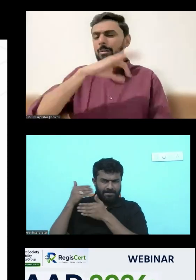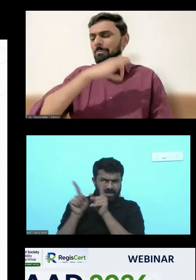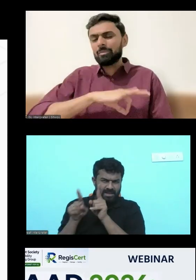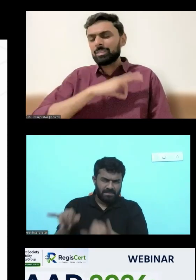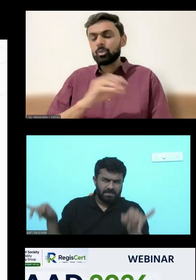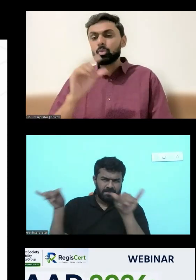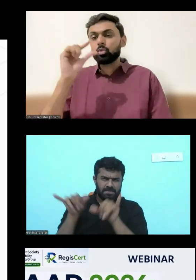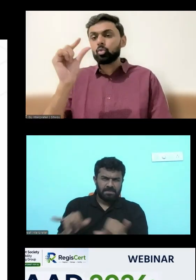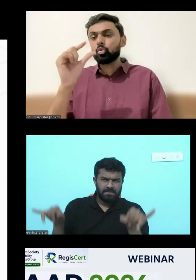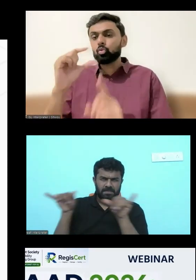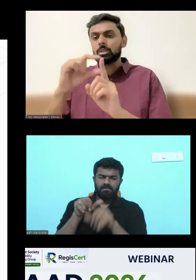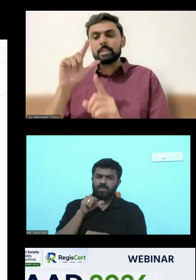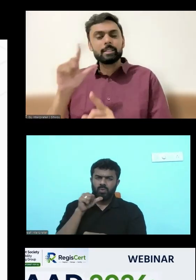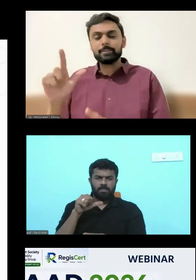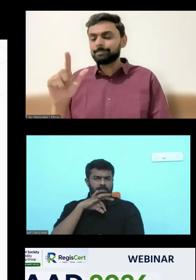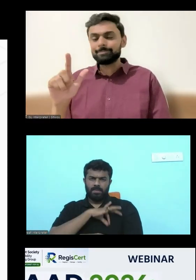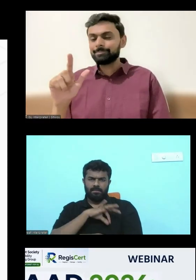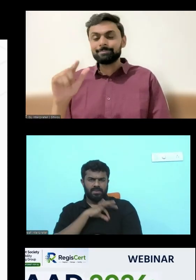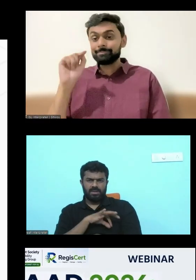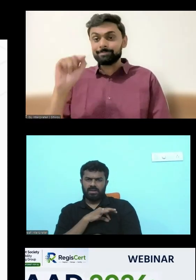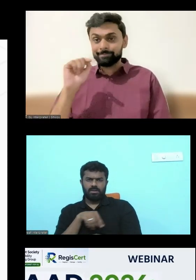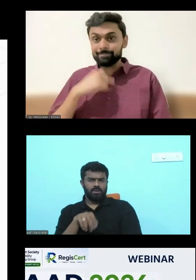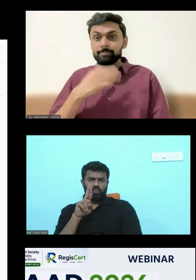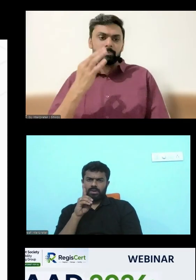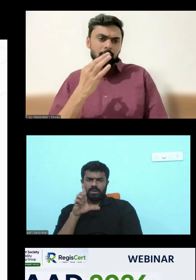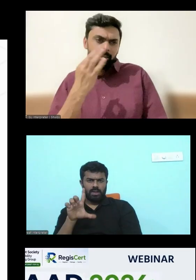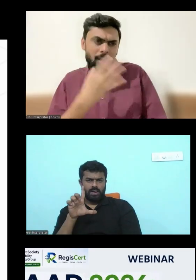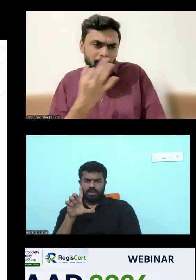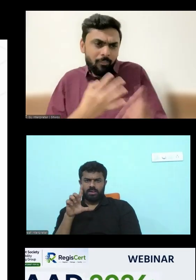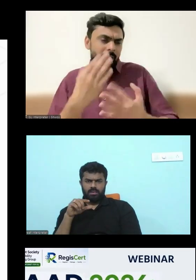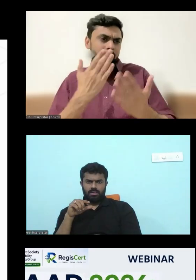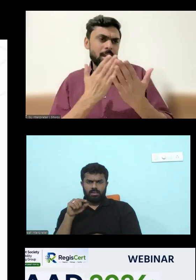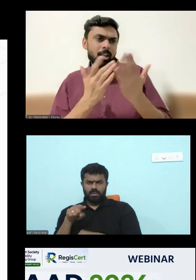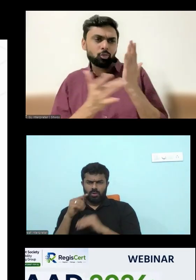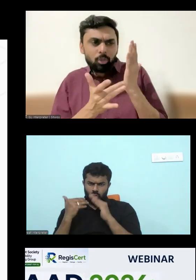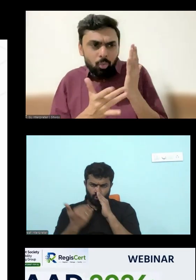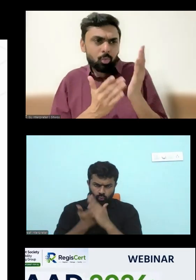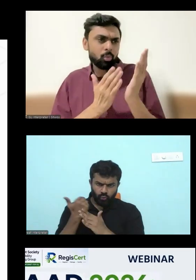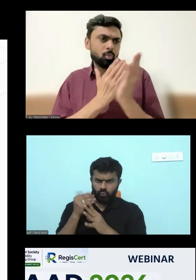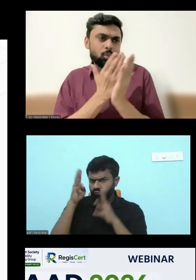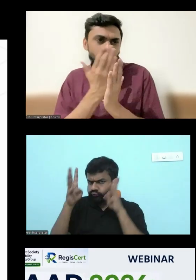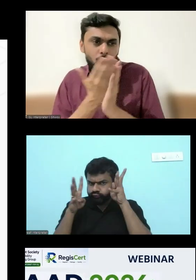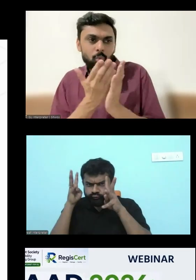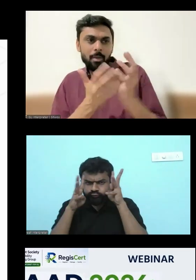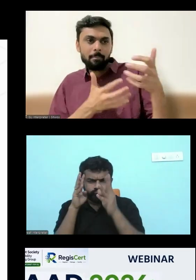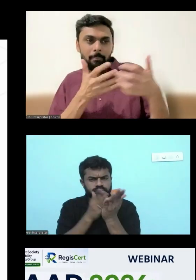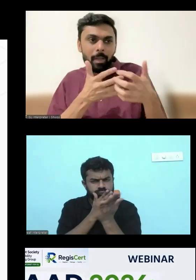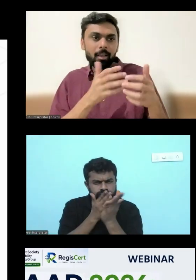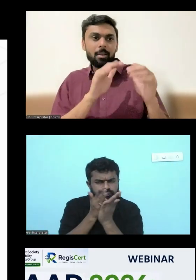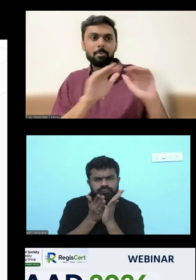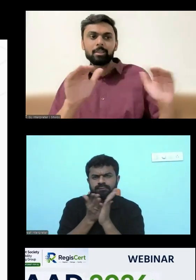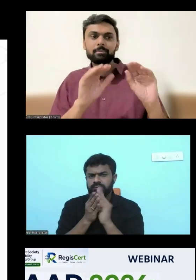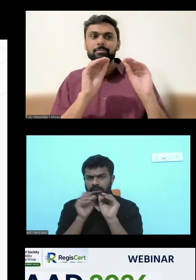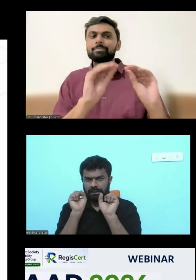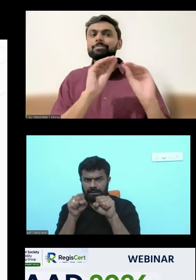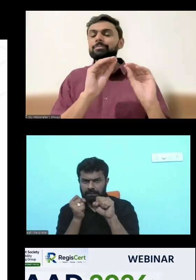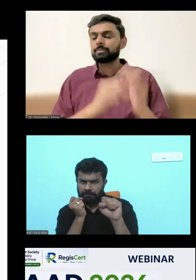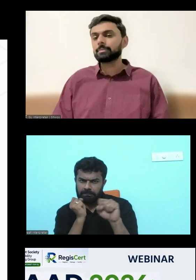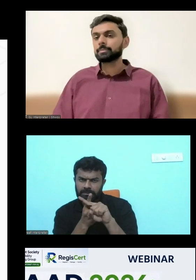So we can use different technology for engagement to the diverse learners so that they can learn